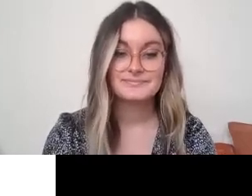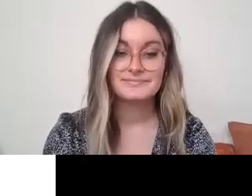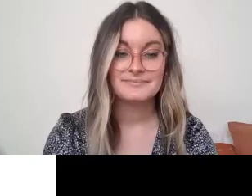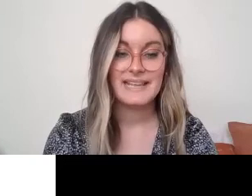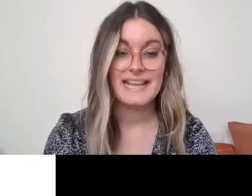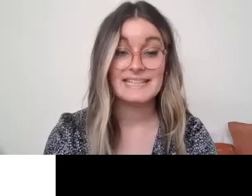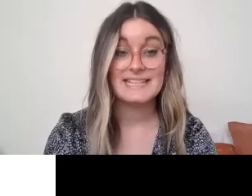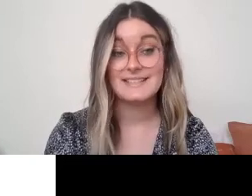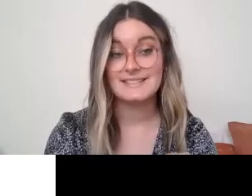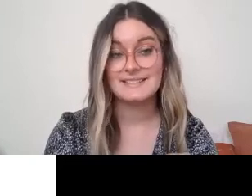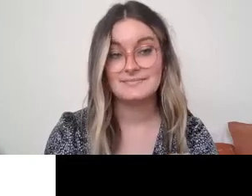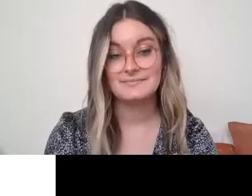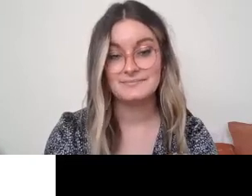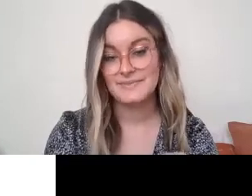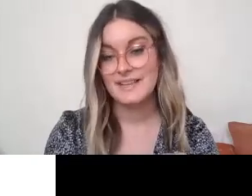And the idea is.